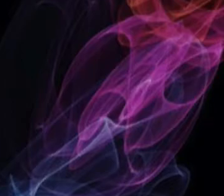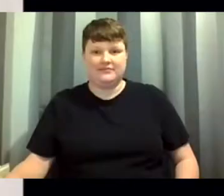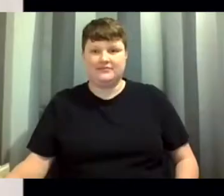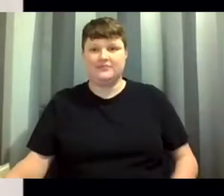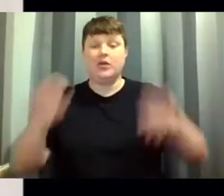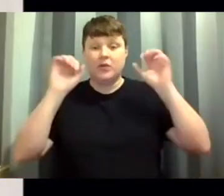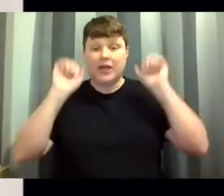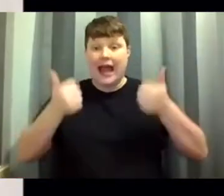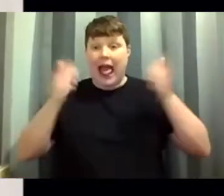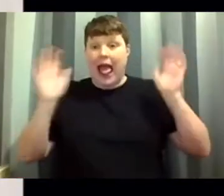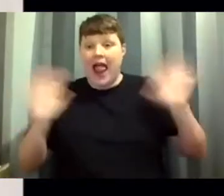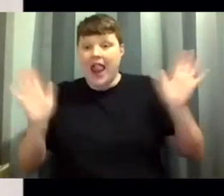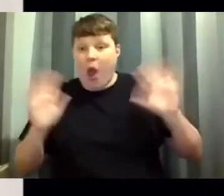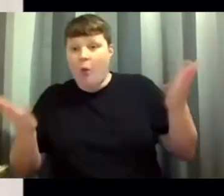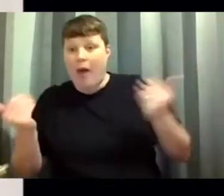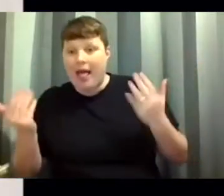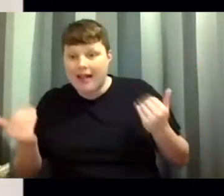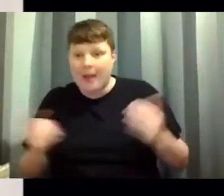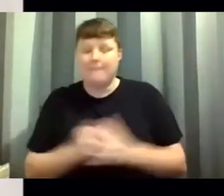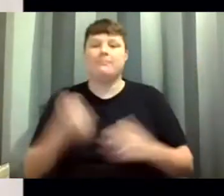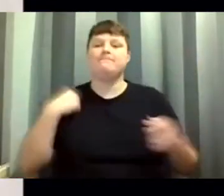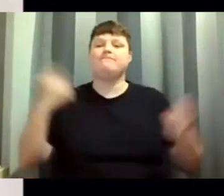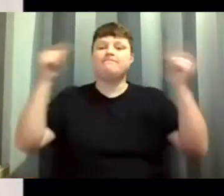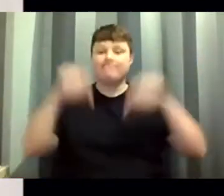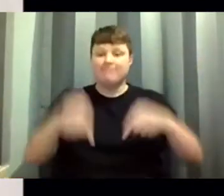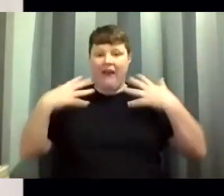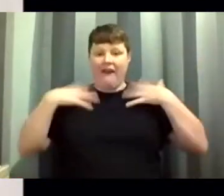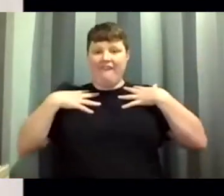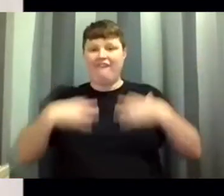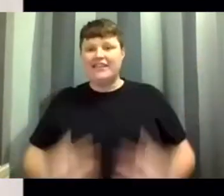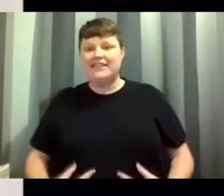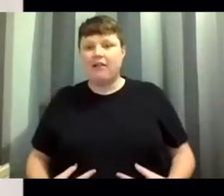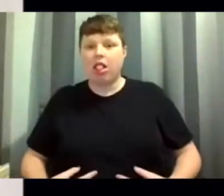Hello, welcome! Today, we're going to go on a physical journey into biological science